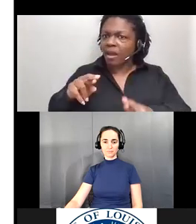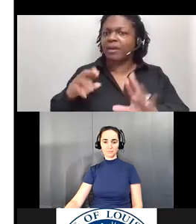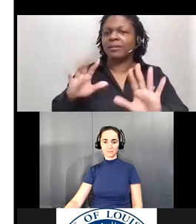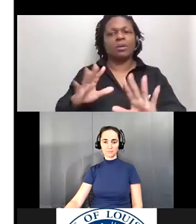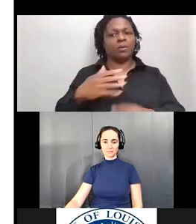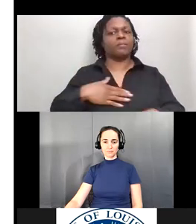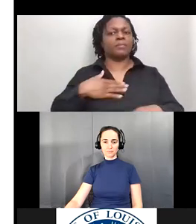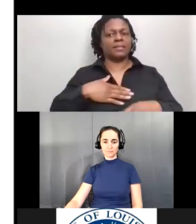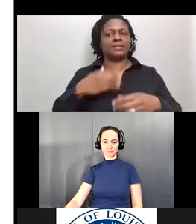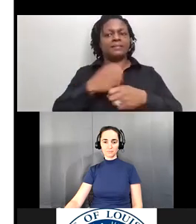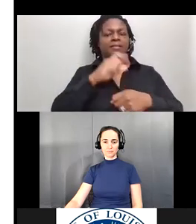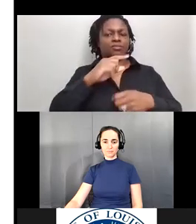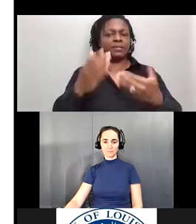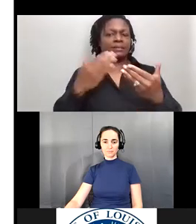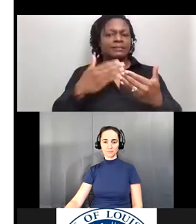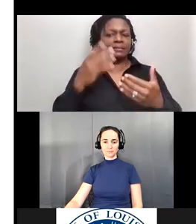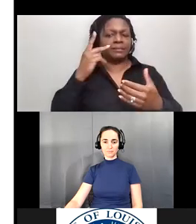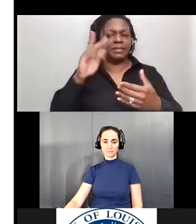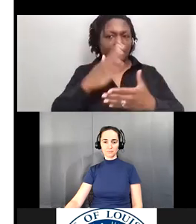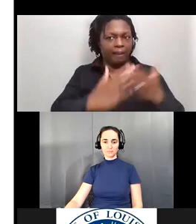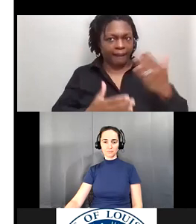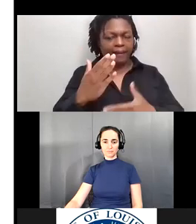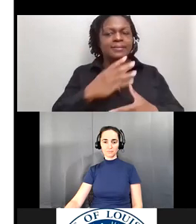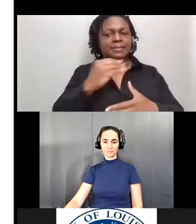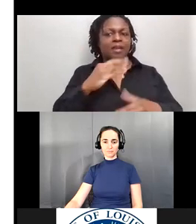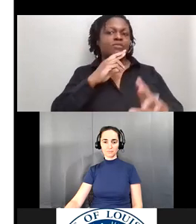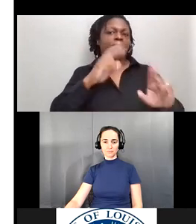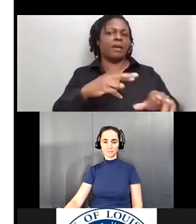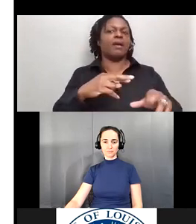16:06:15 We went over the, the identification card and the disclosure card.